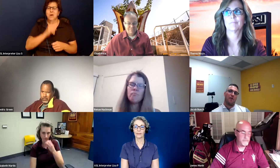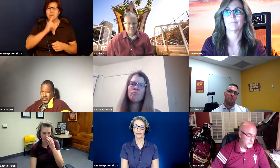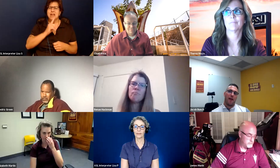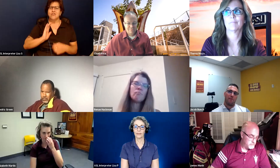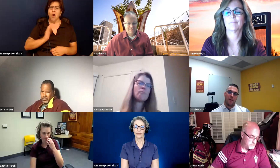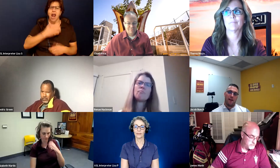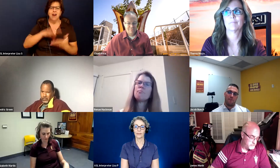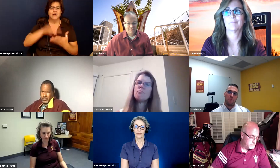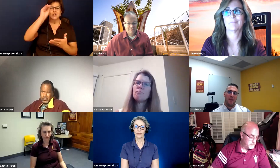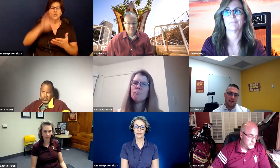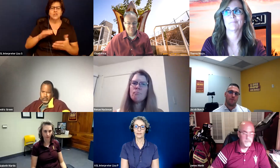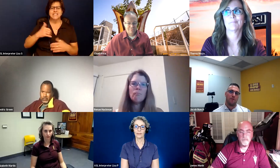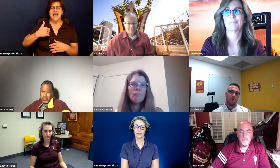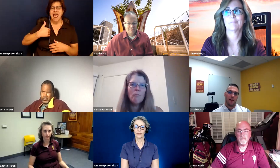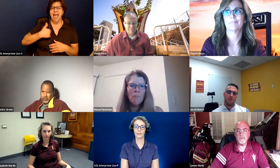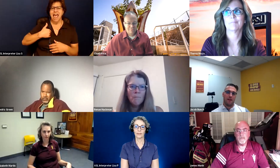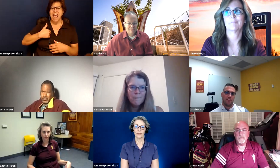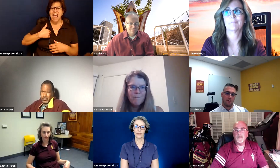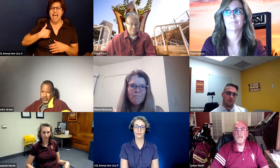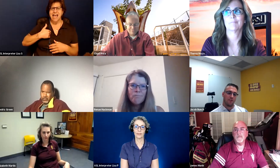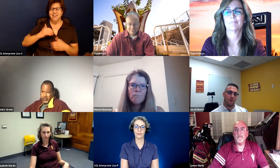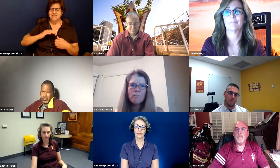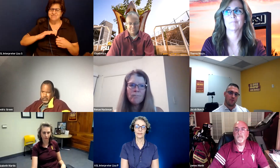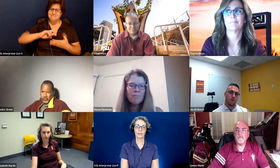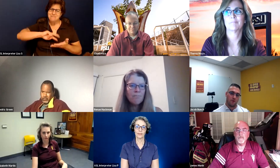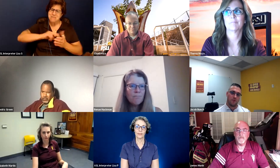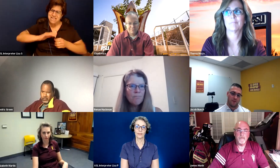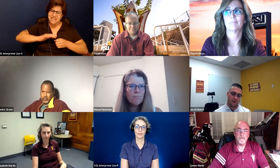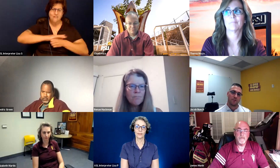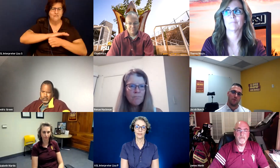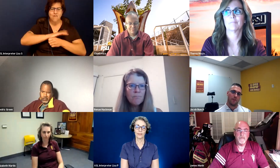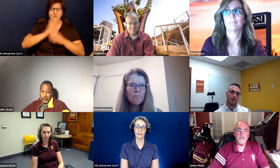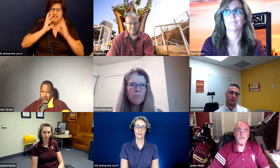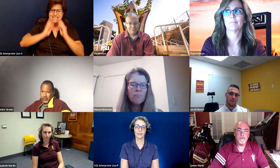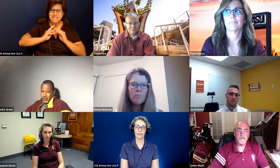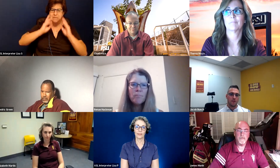have a meaningful educational experience as a result of interaction with our office.